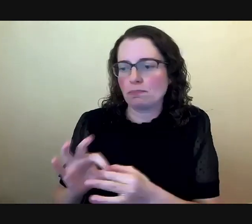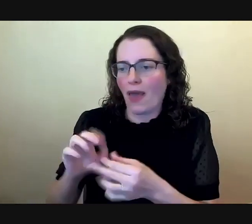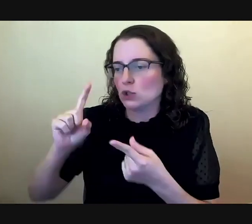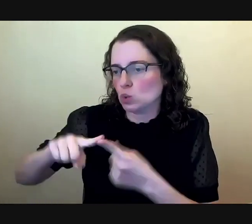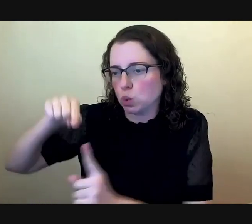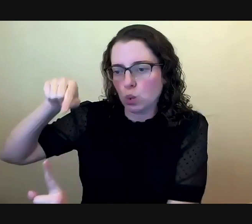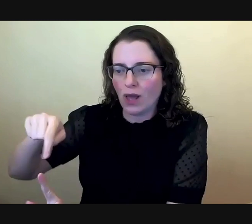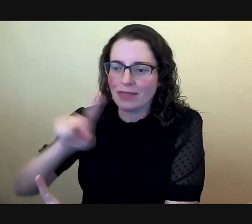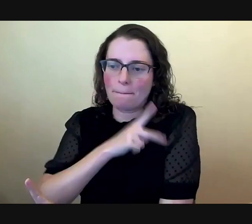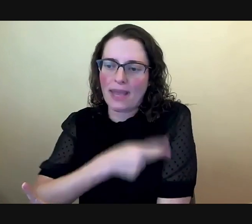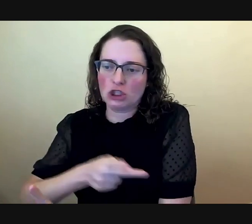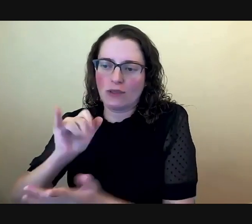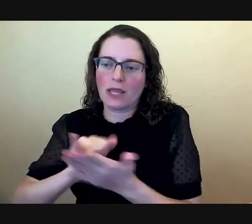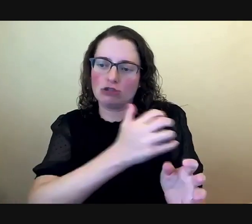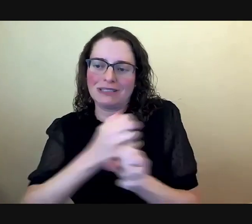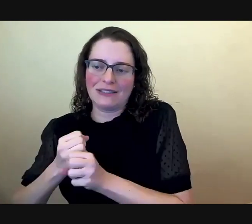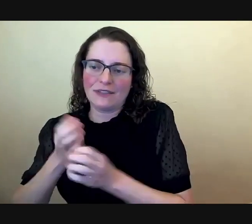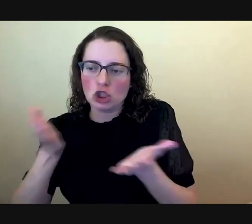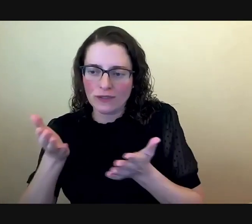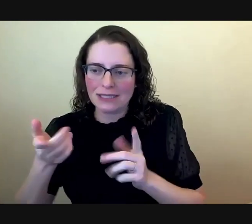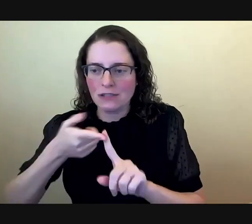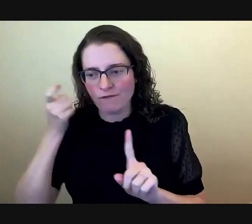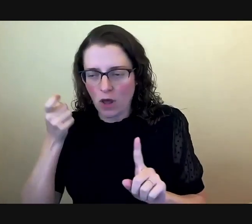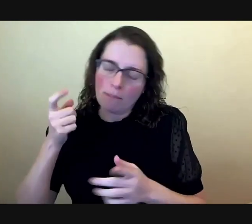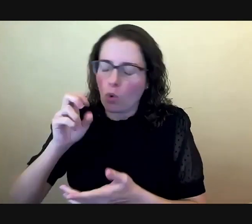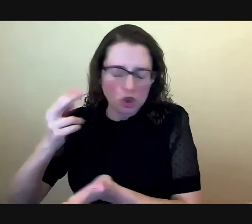rules when it comes to the patients that are receiving